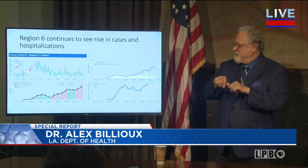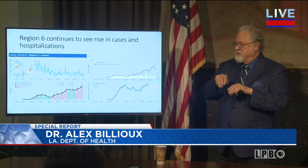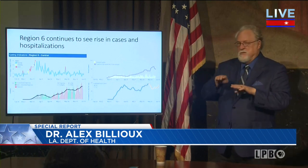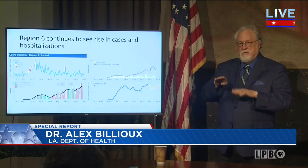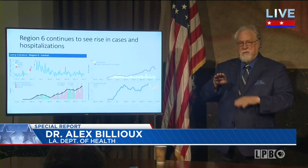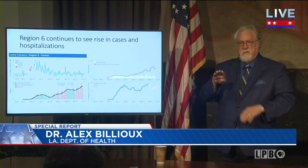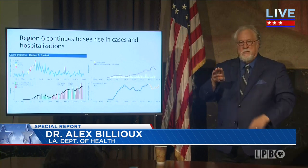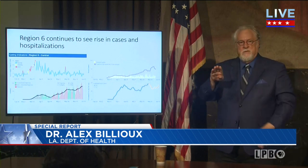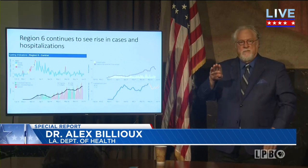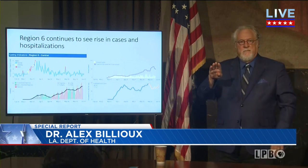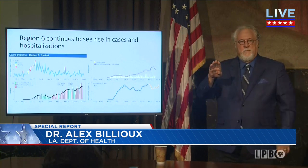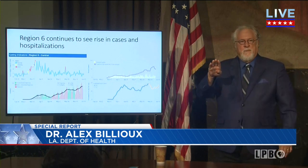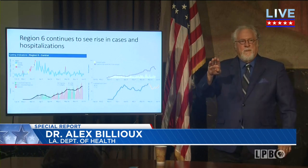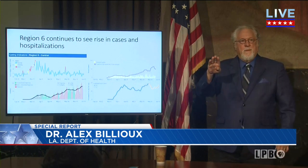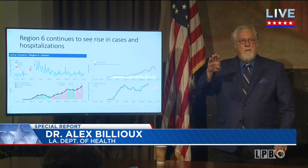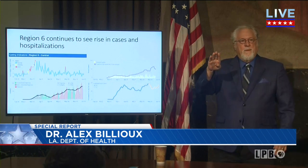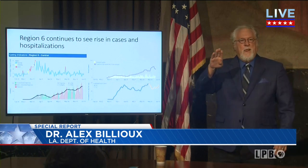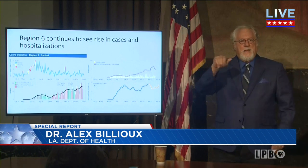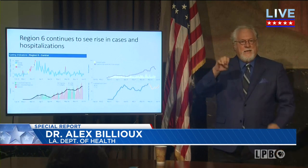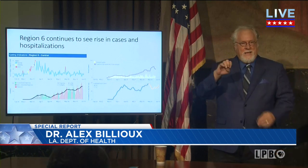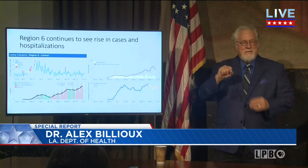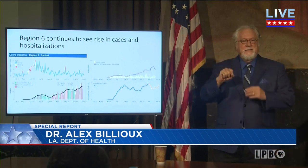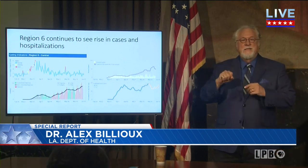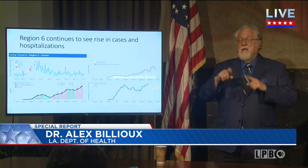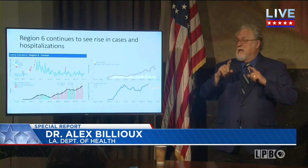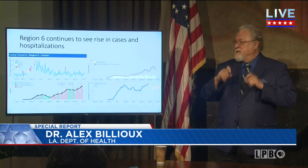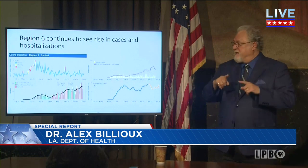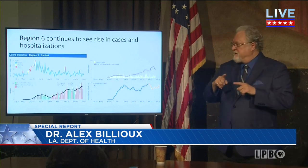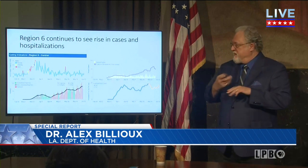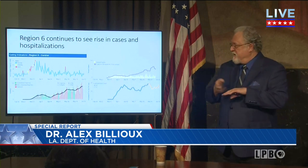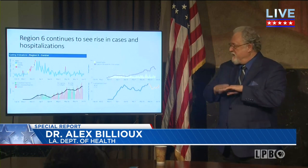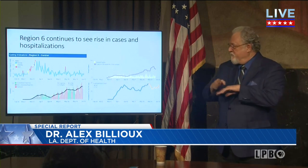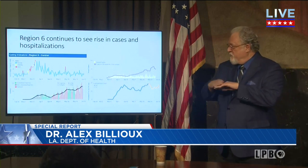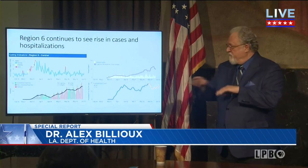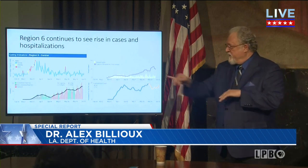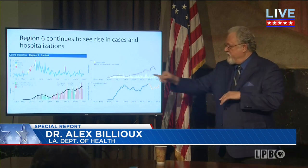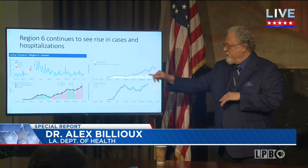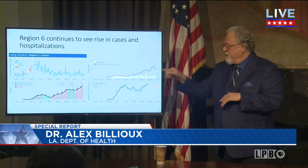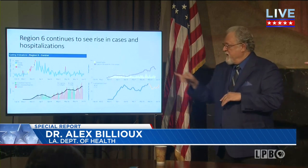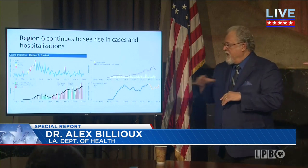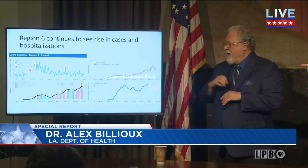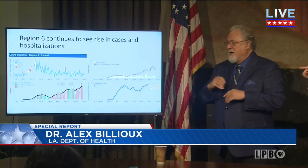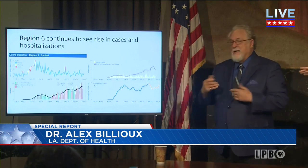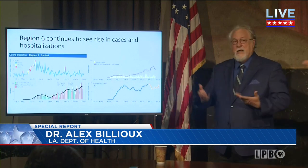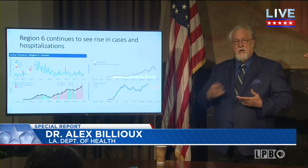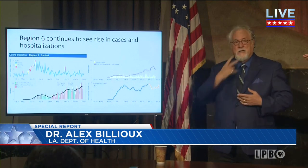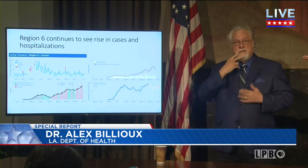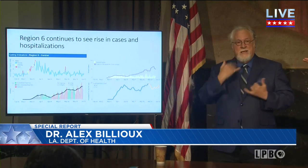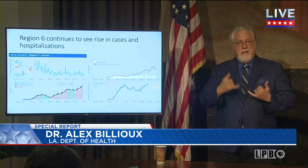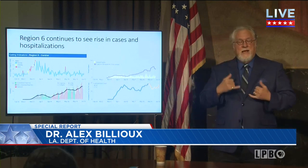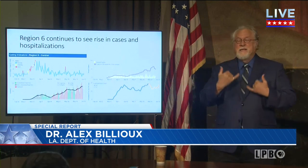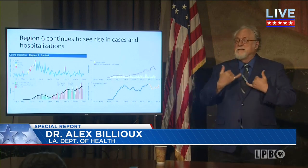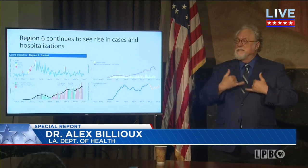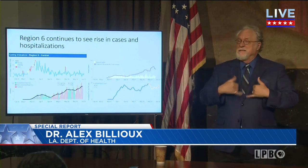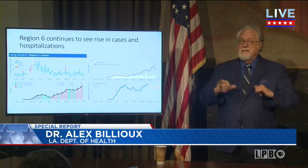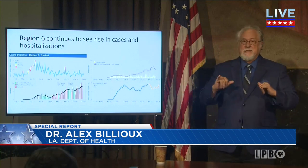SPREAD IN THOSE COMMUNITIES. REGION 6 HAD A LONGER BUT CONSISTENT INCLINE IN CASES.